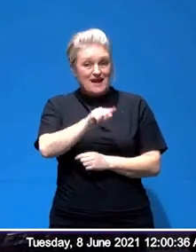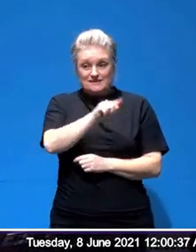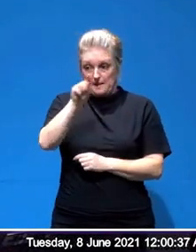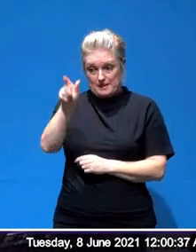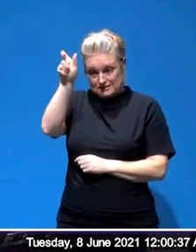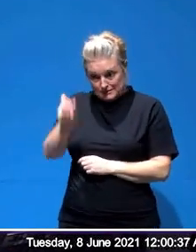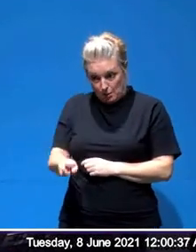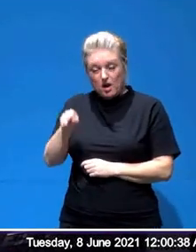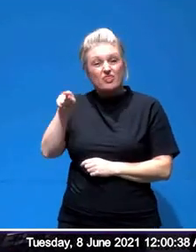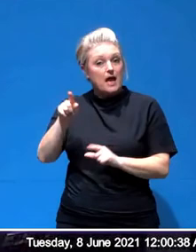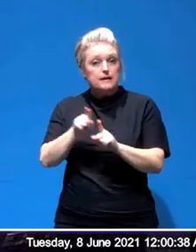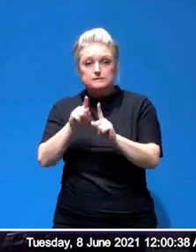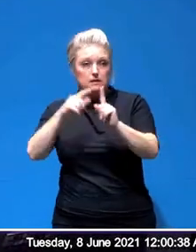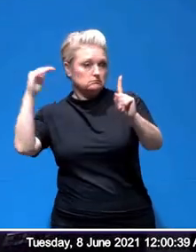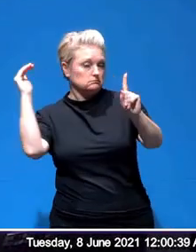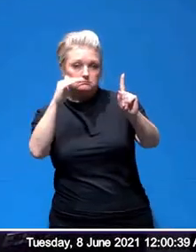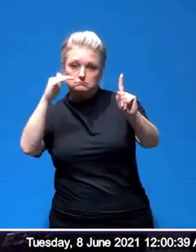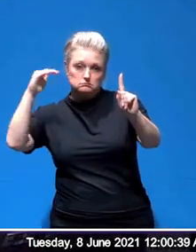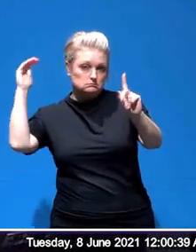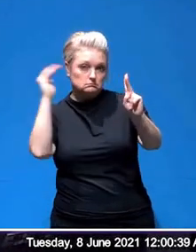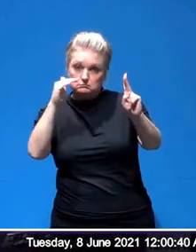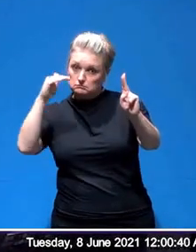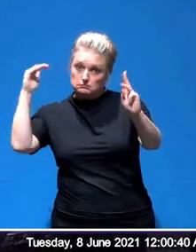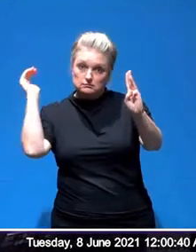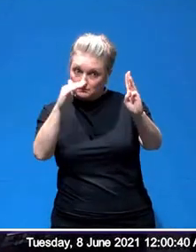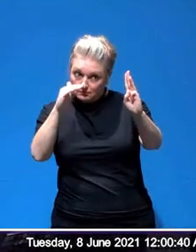period of a month for written reasons why the decision